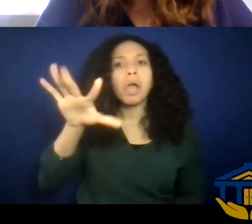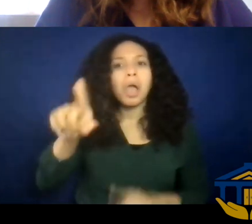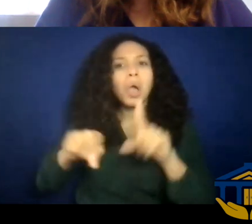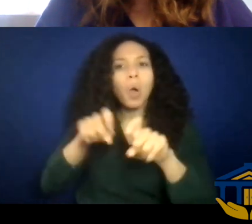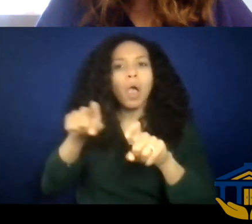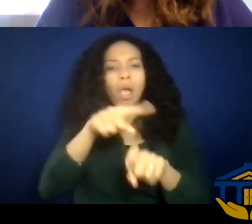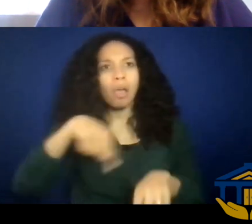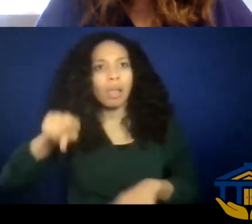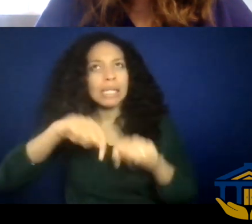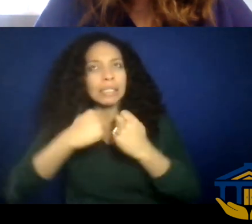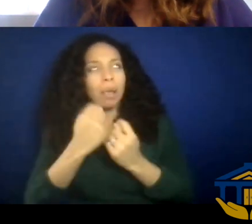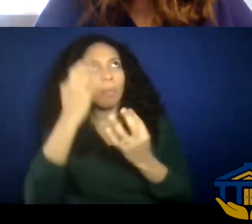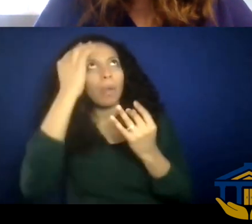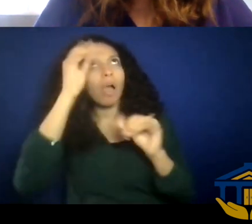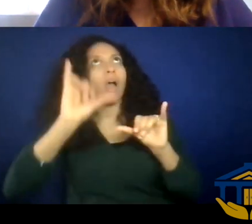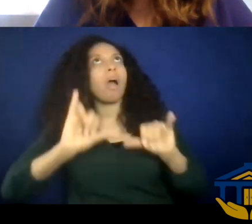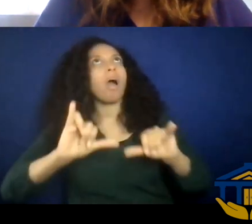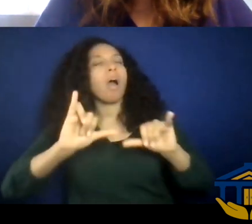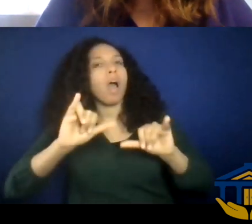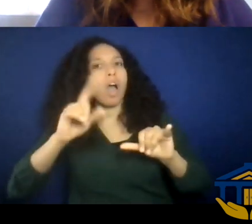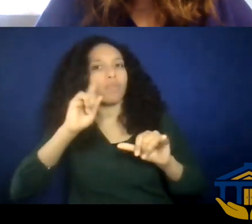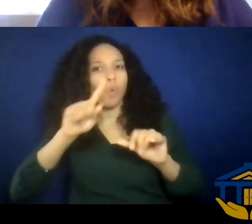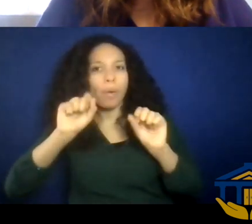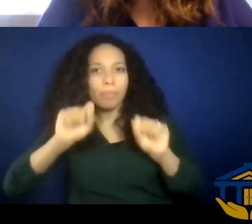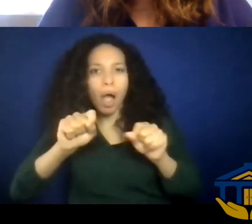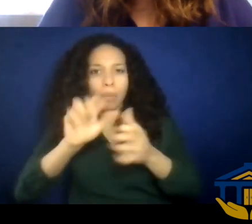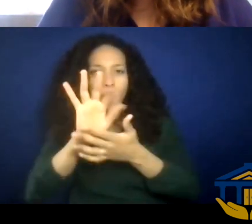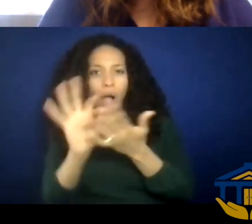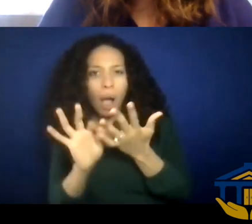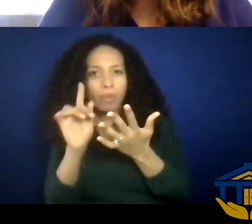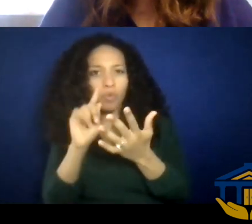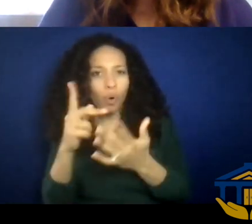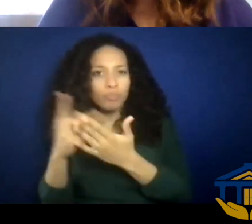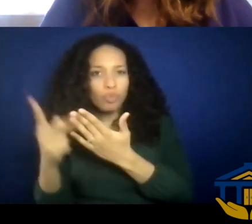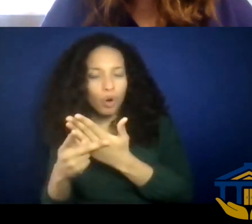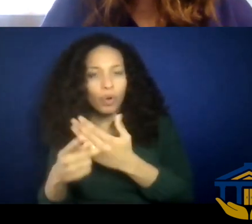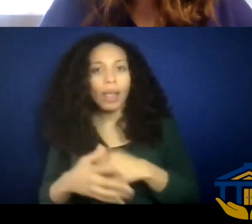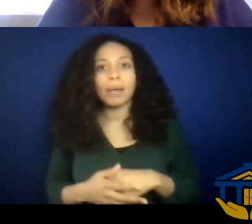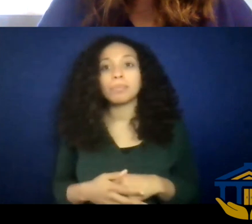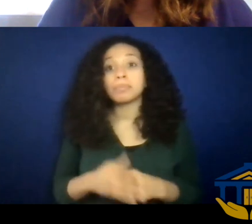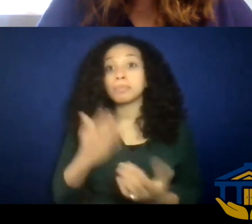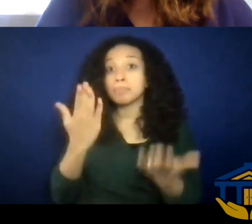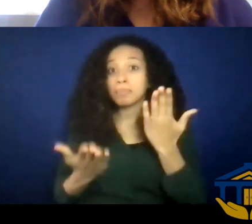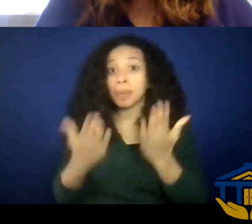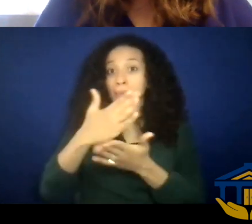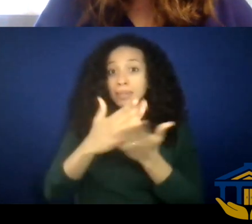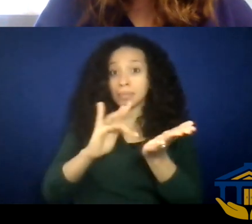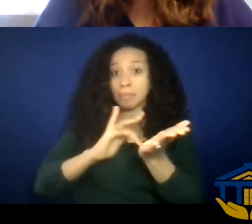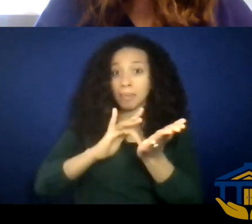for programming. So, that may be some medical professionals who are willing to attend. Certainly